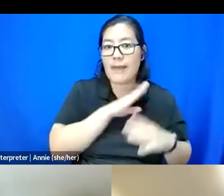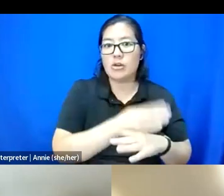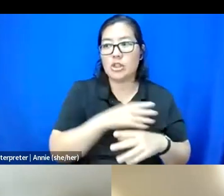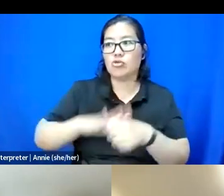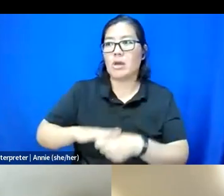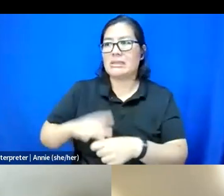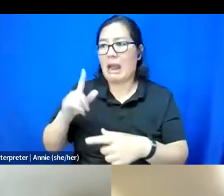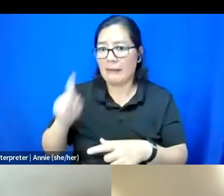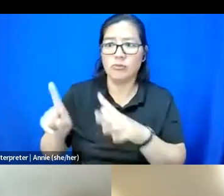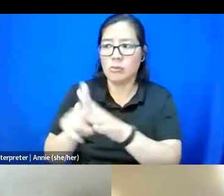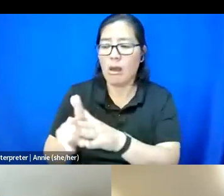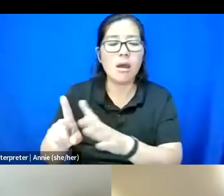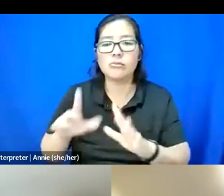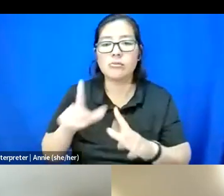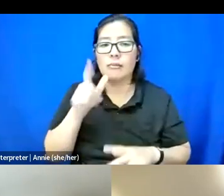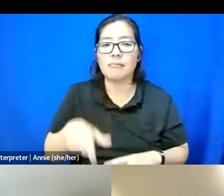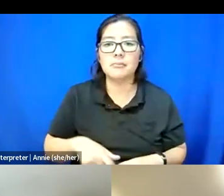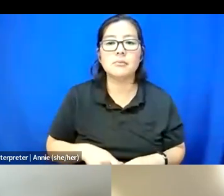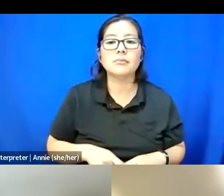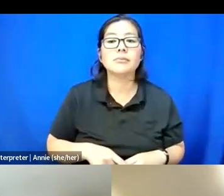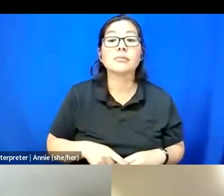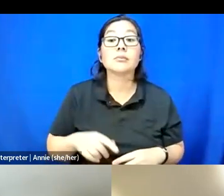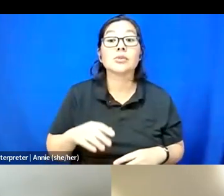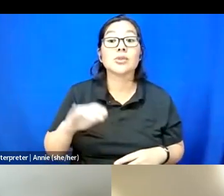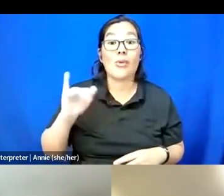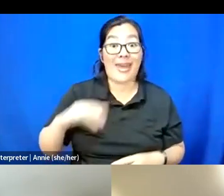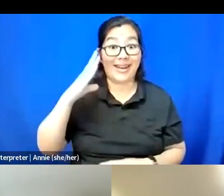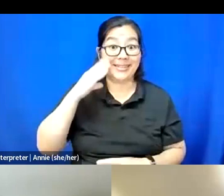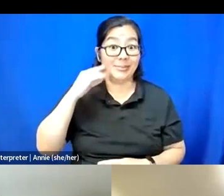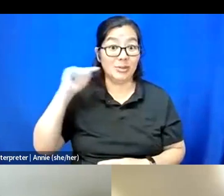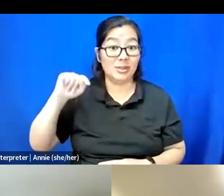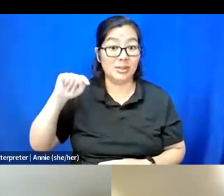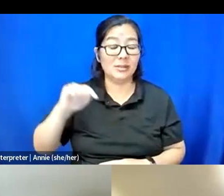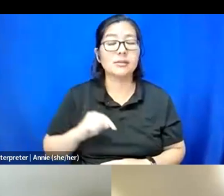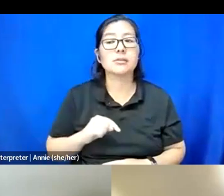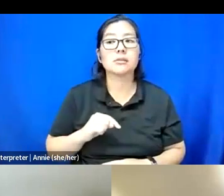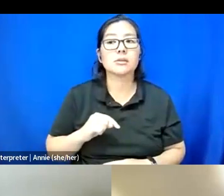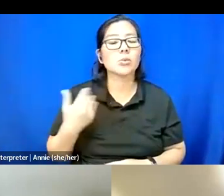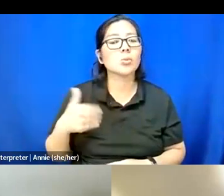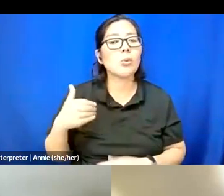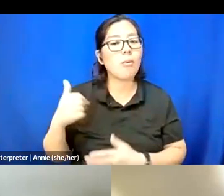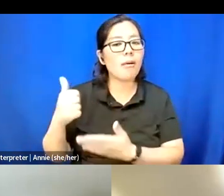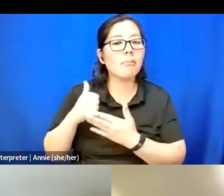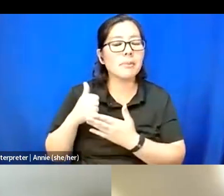And so, just having that experience has helped me kind